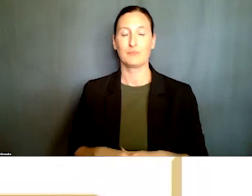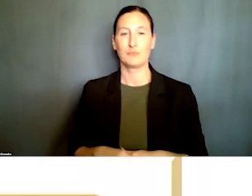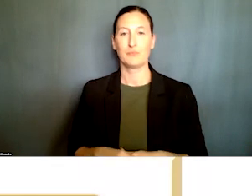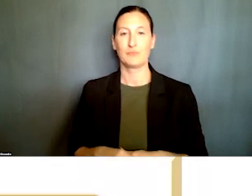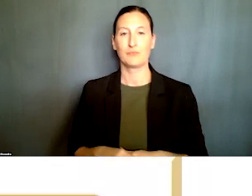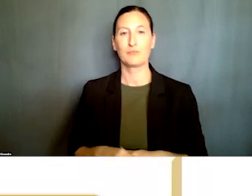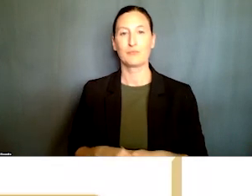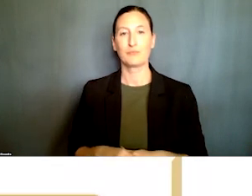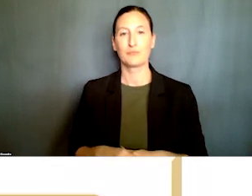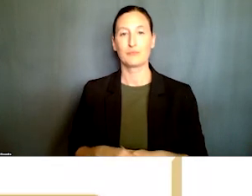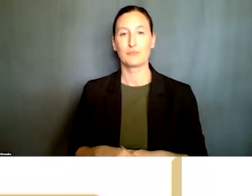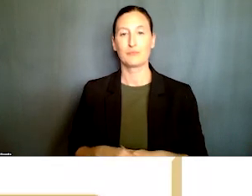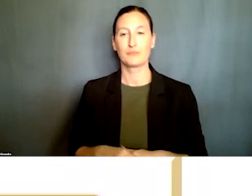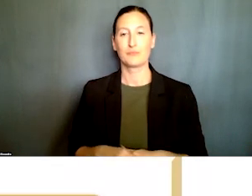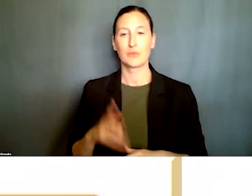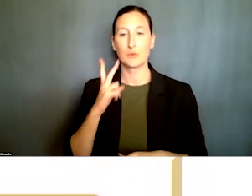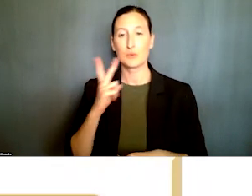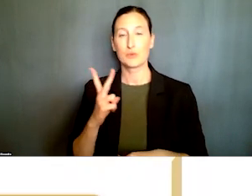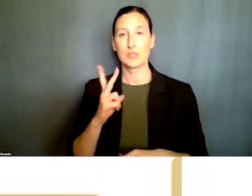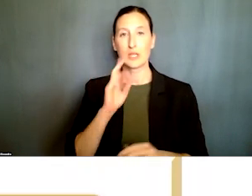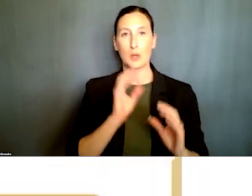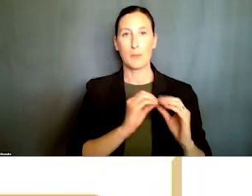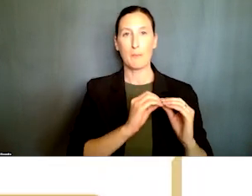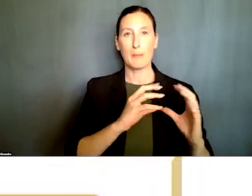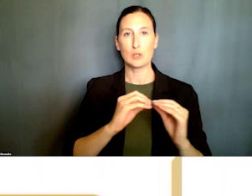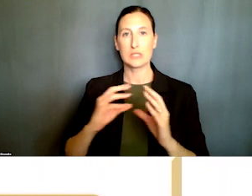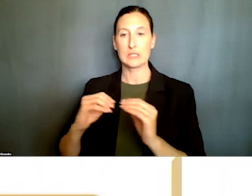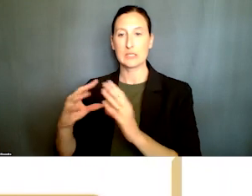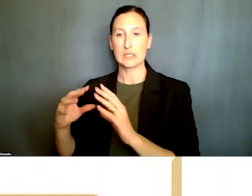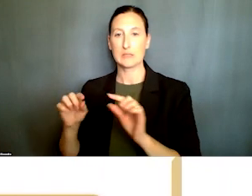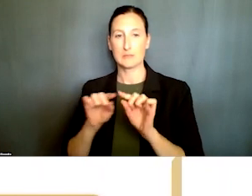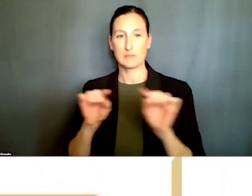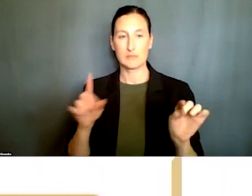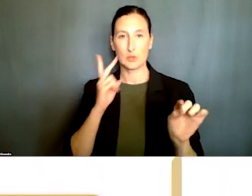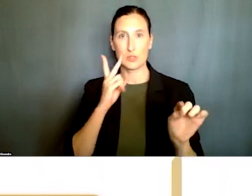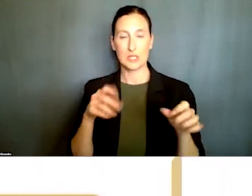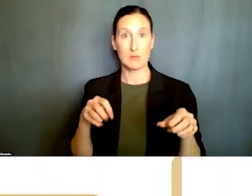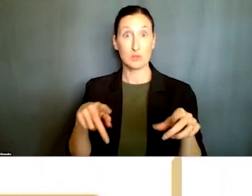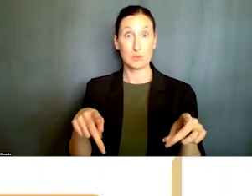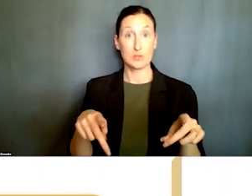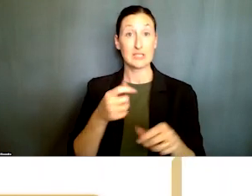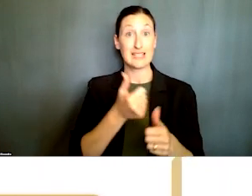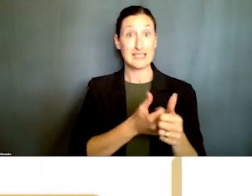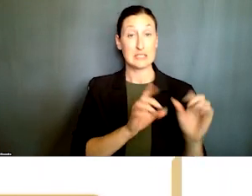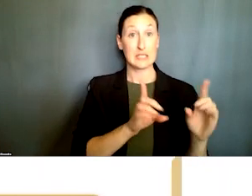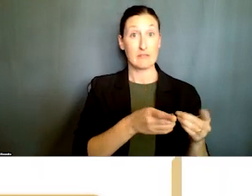Now, in each of these little bubbles for the divisions, you can see the different opportunities each division offers.